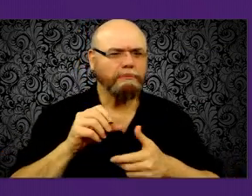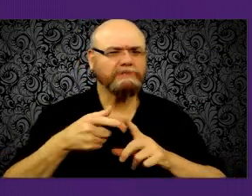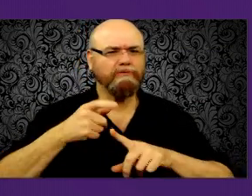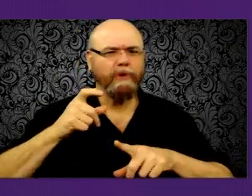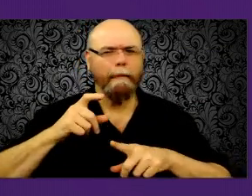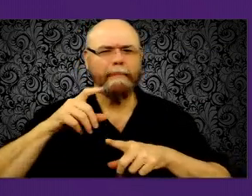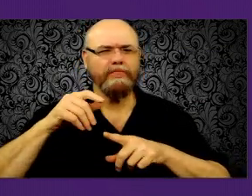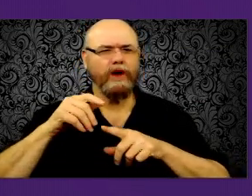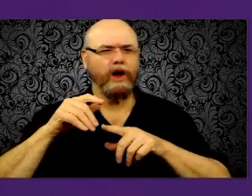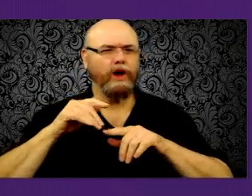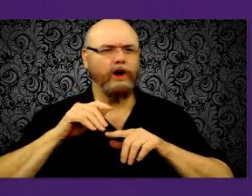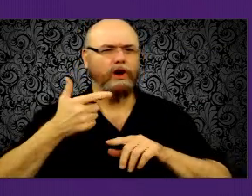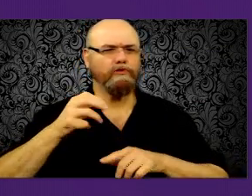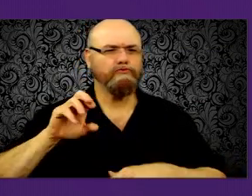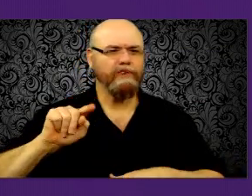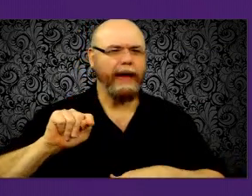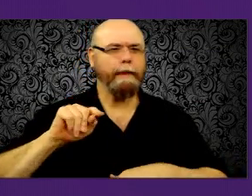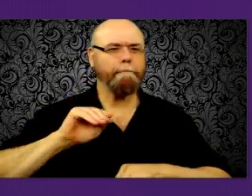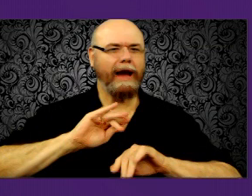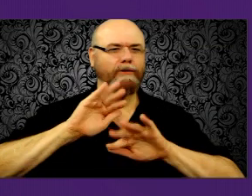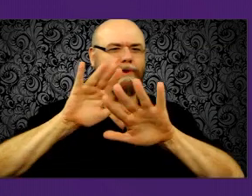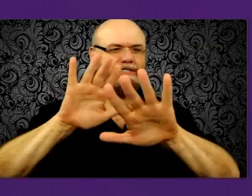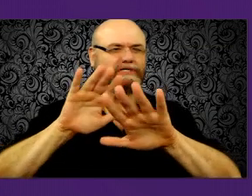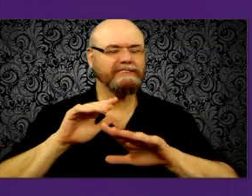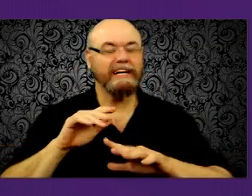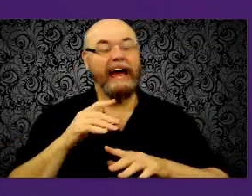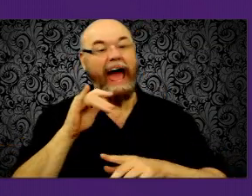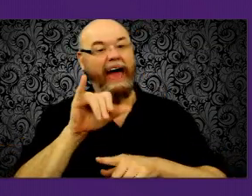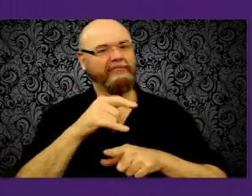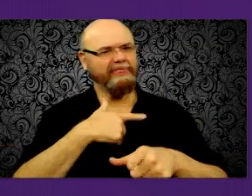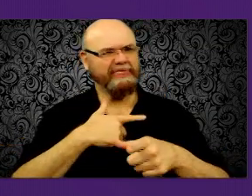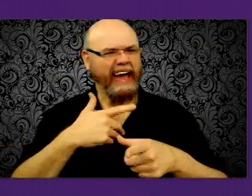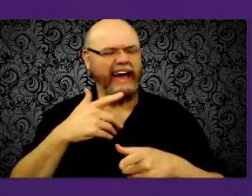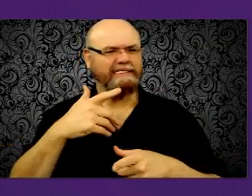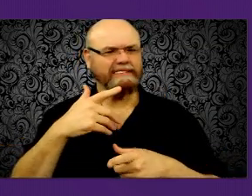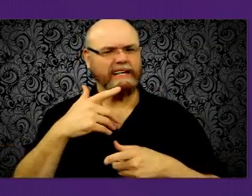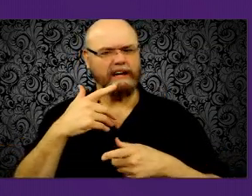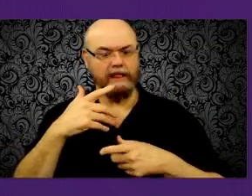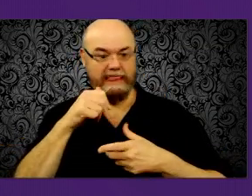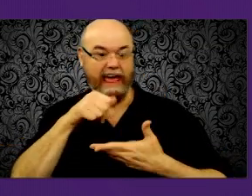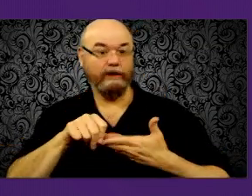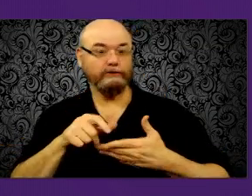letters from African-Americans considering migrating and those who actually migrated.